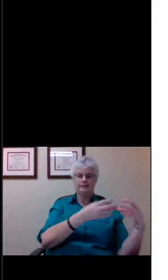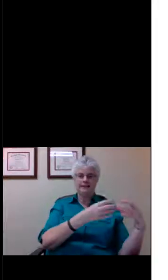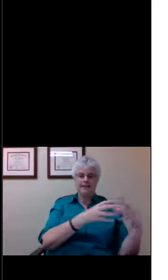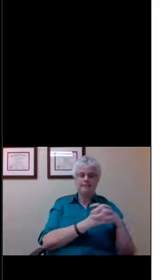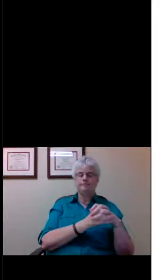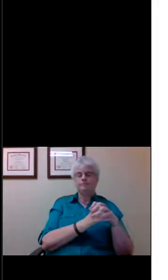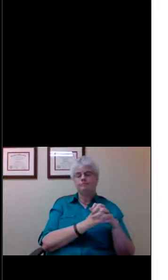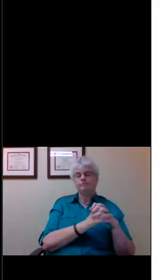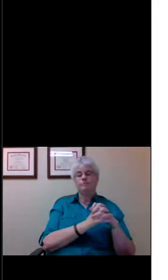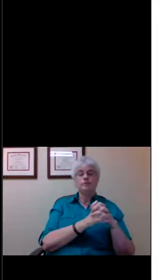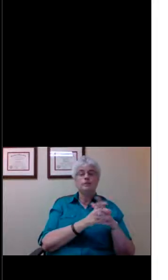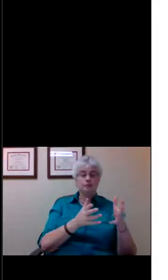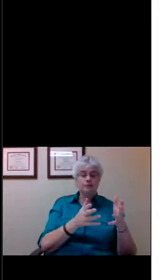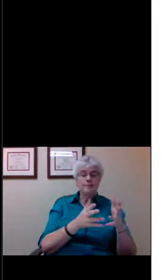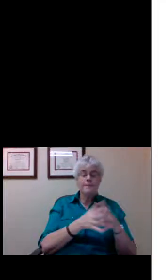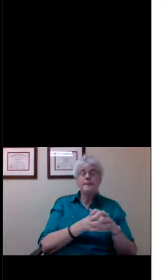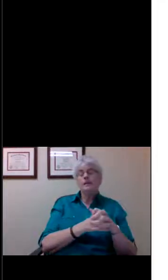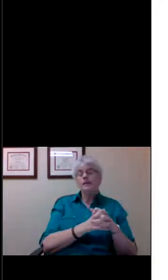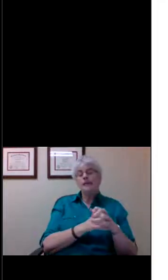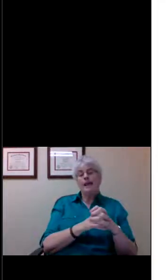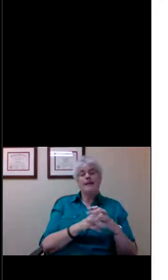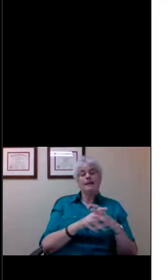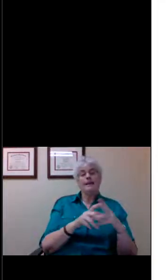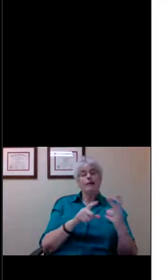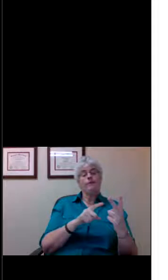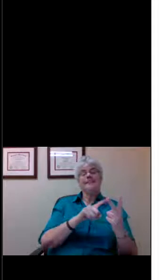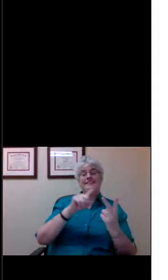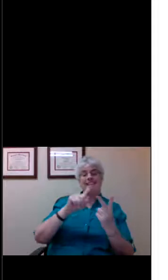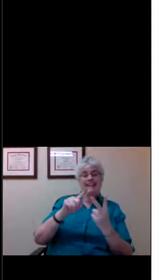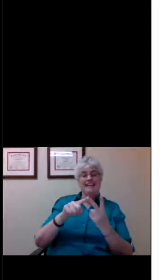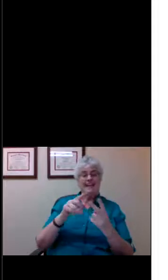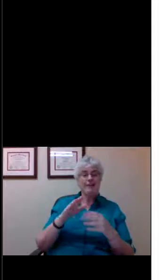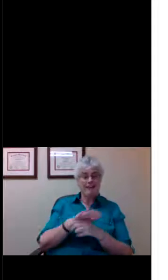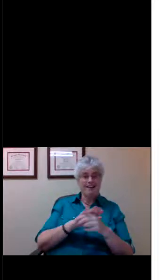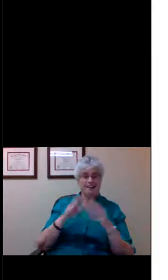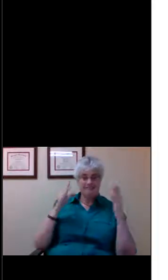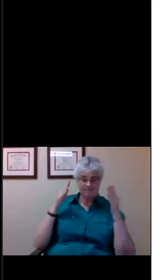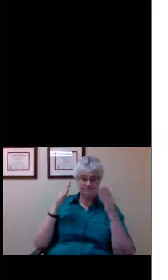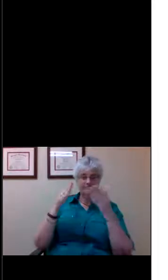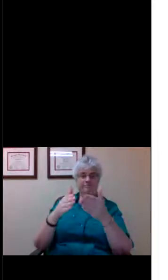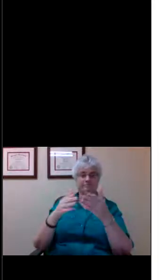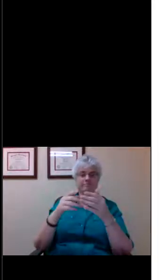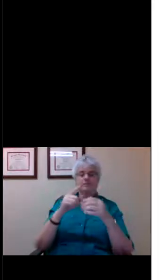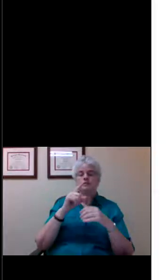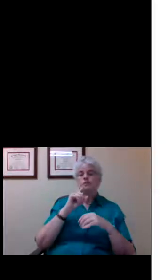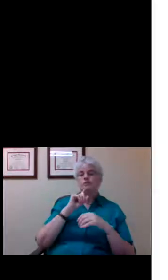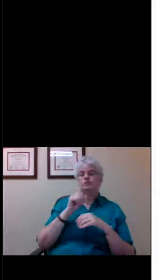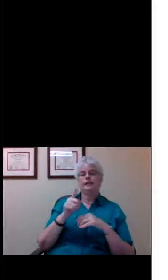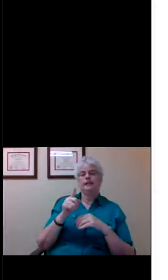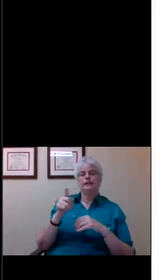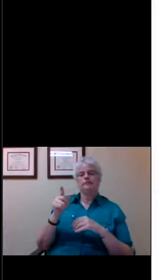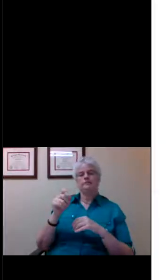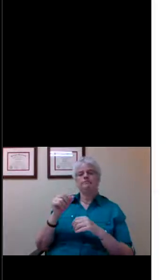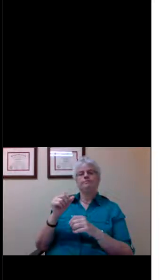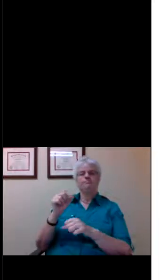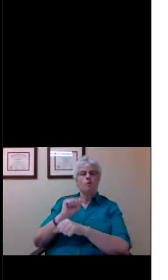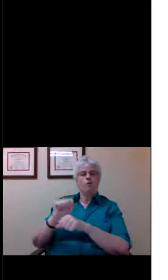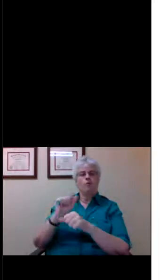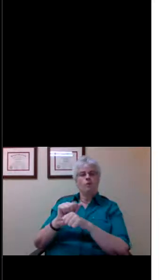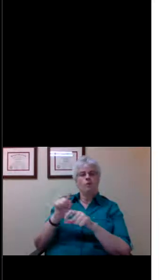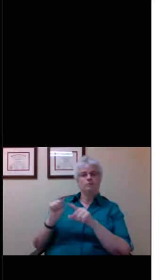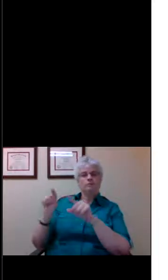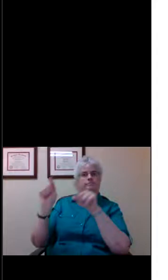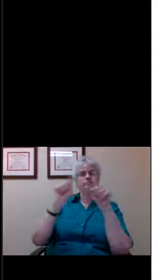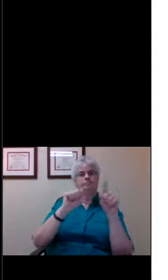of the nurturing aspect. The second area that I want to focus on today is working